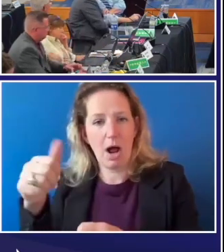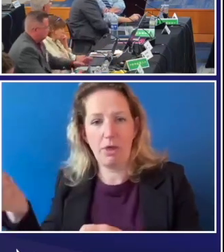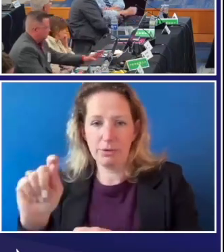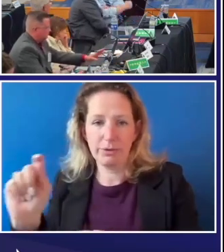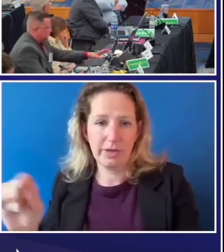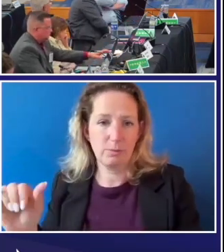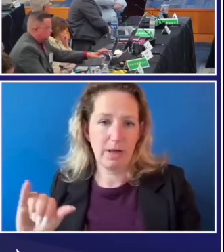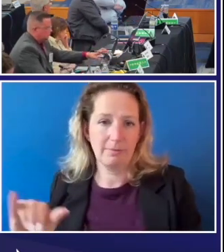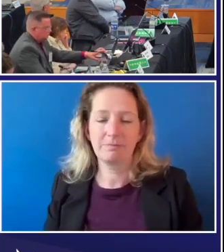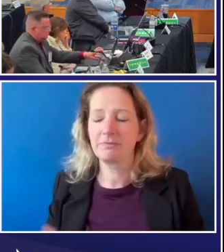Thank you, Jennifer. Thank you, Beth.